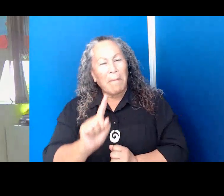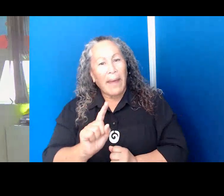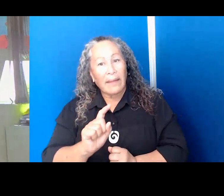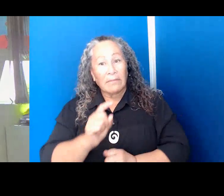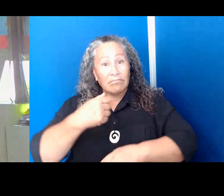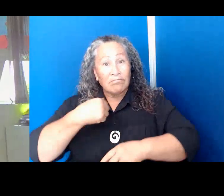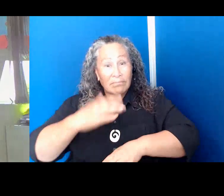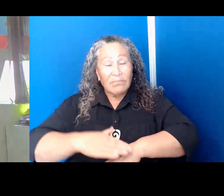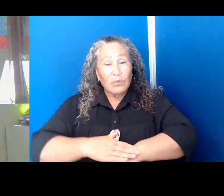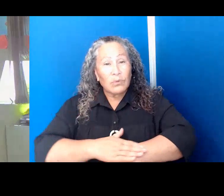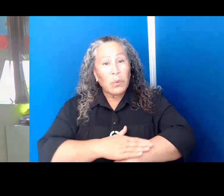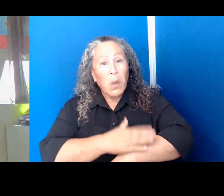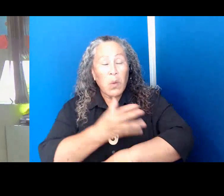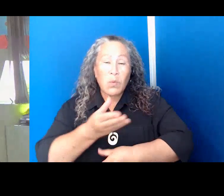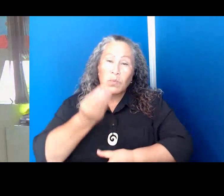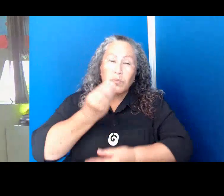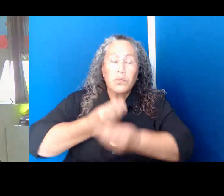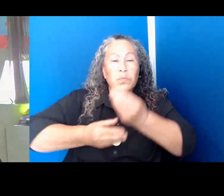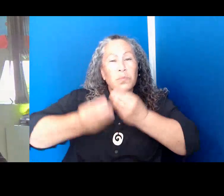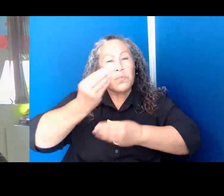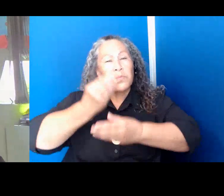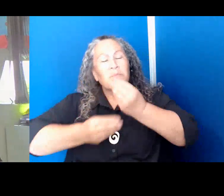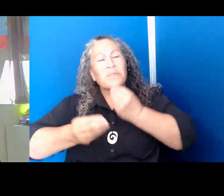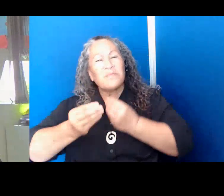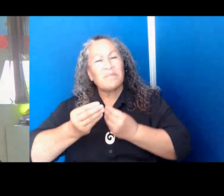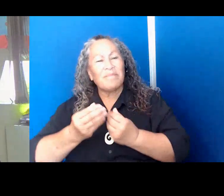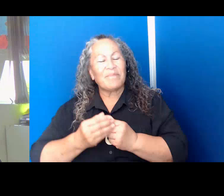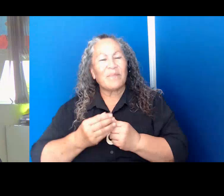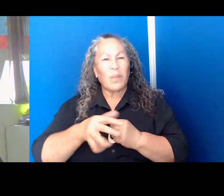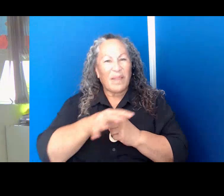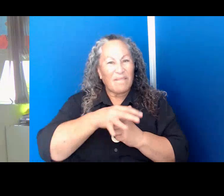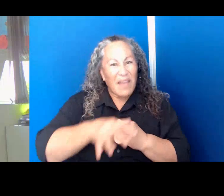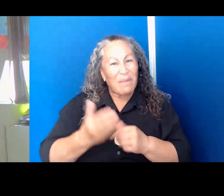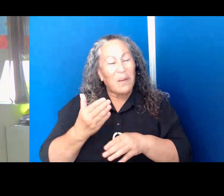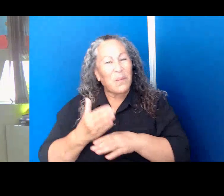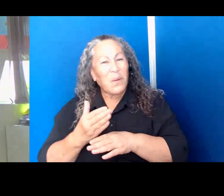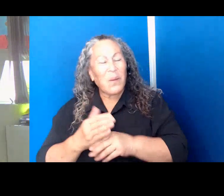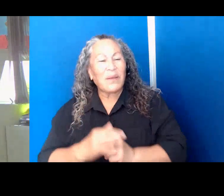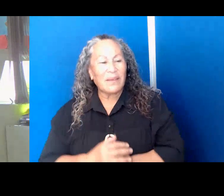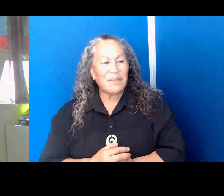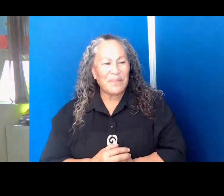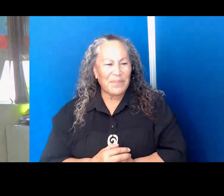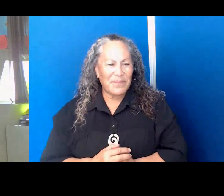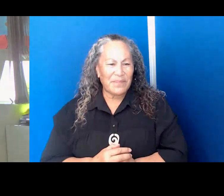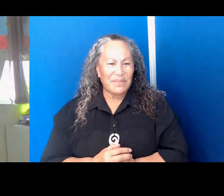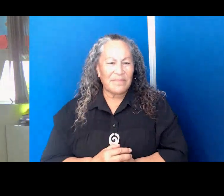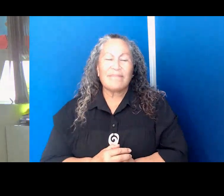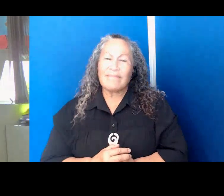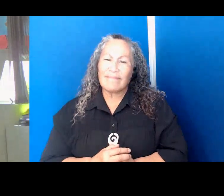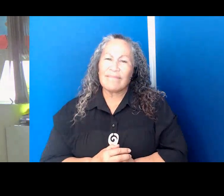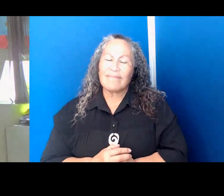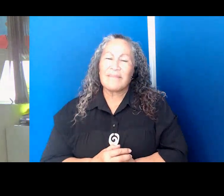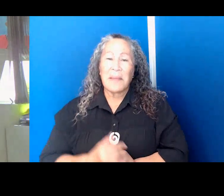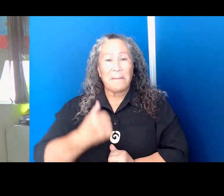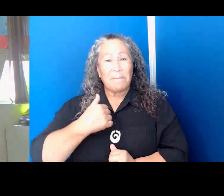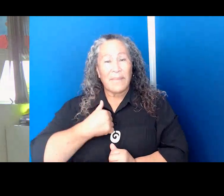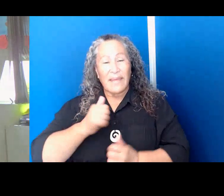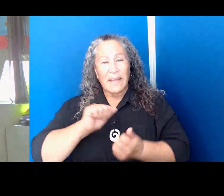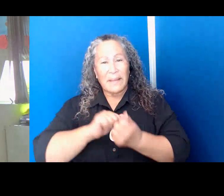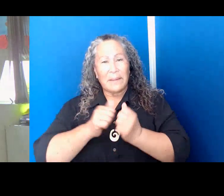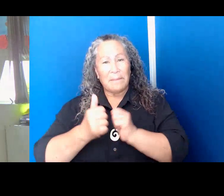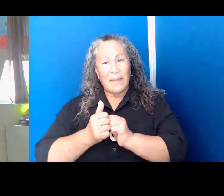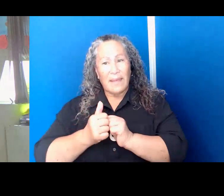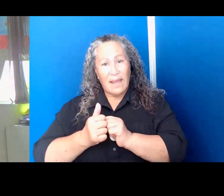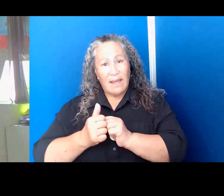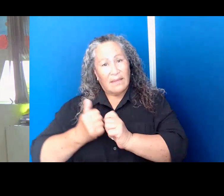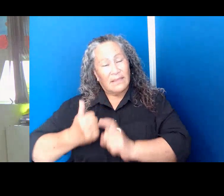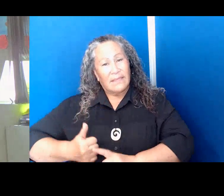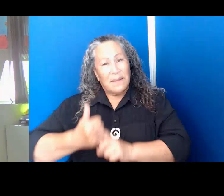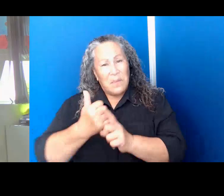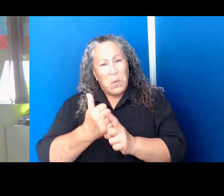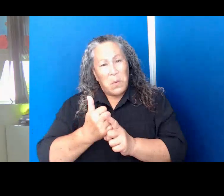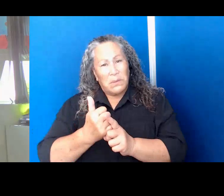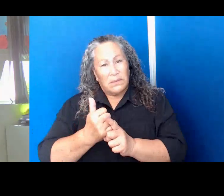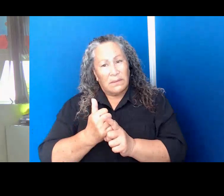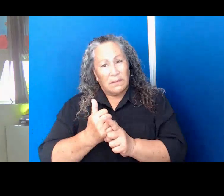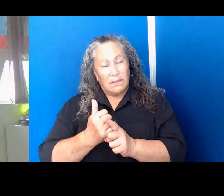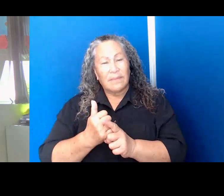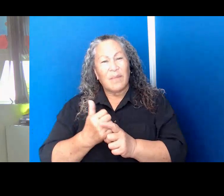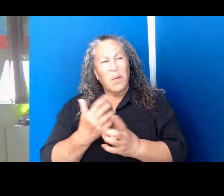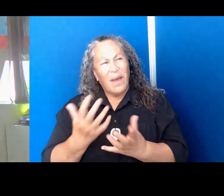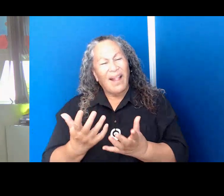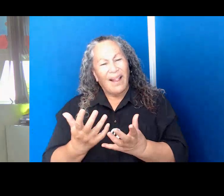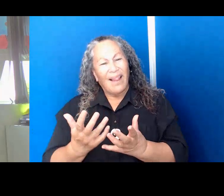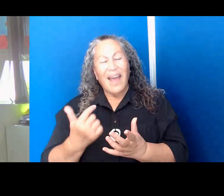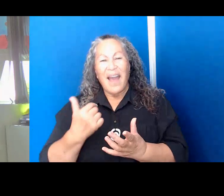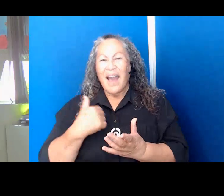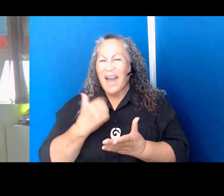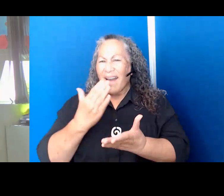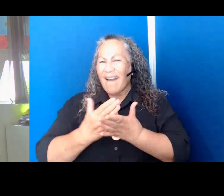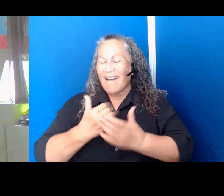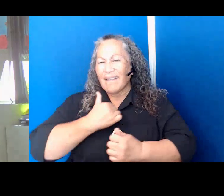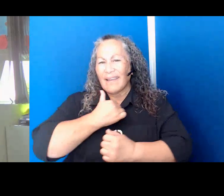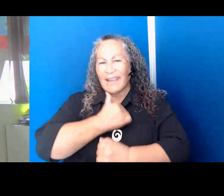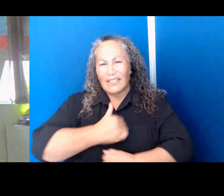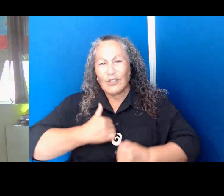there. It’s family as well as work, but as Peer Support worker I’m actually enjoying it.